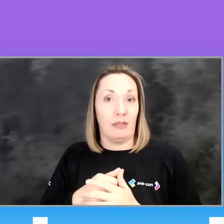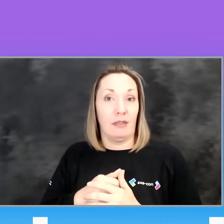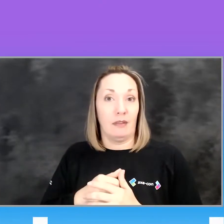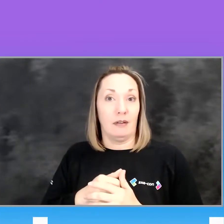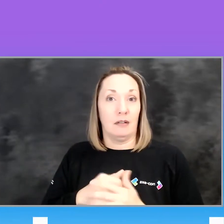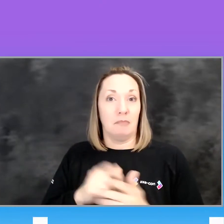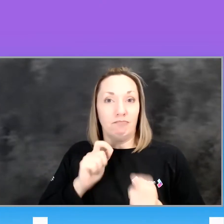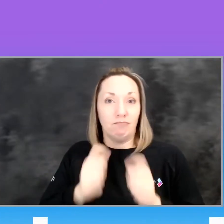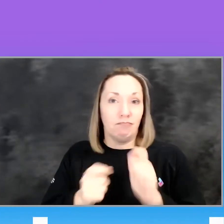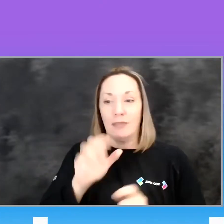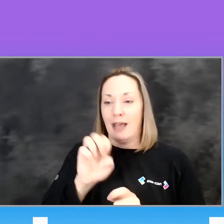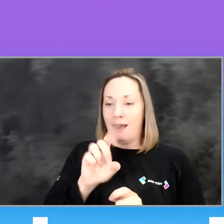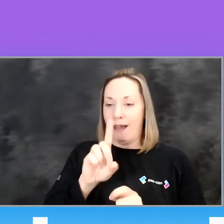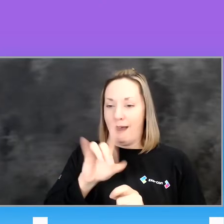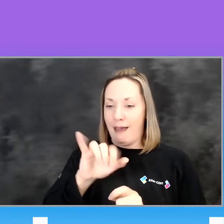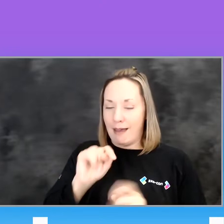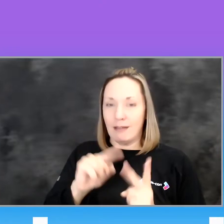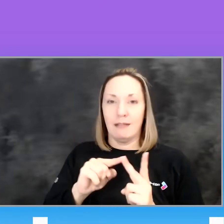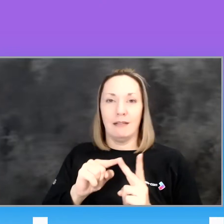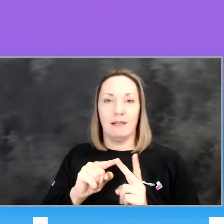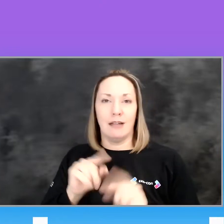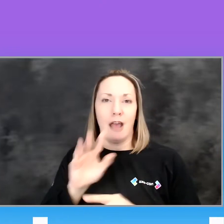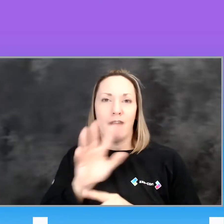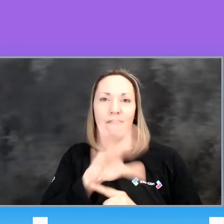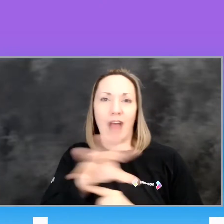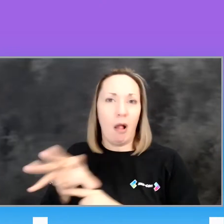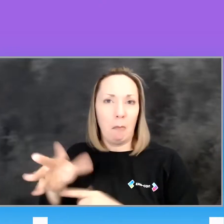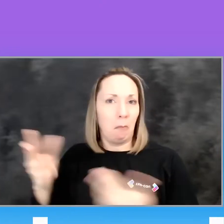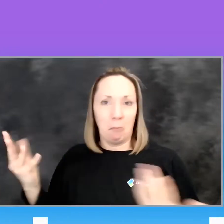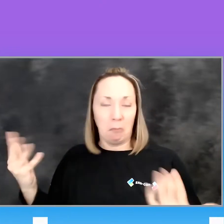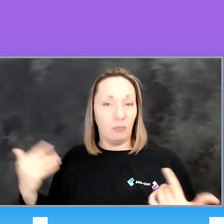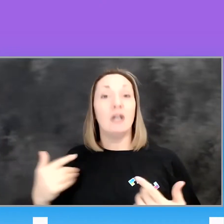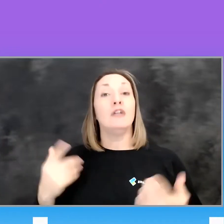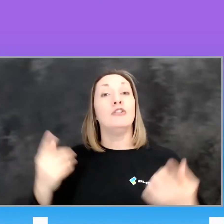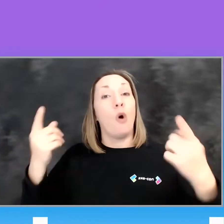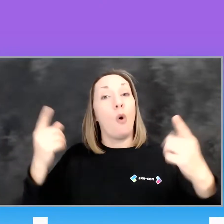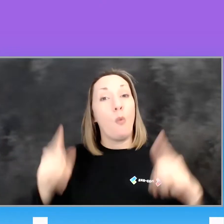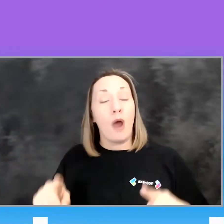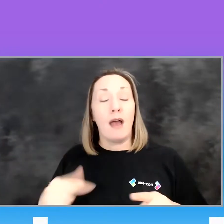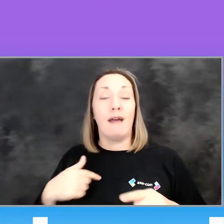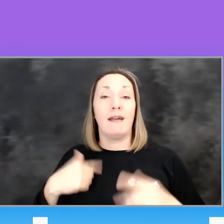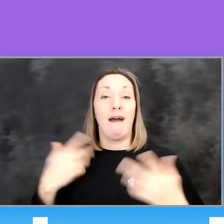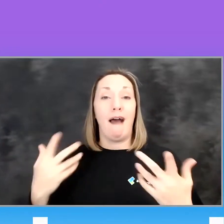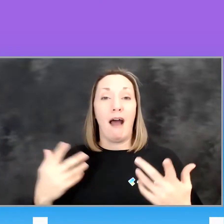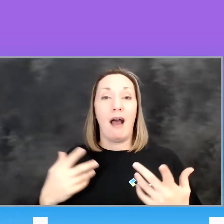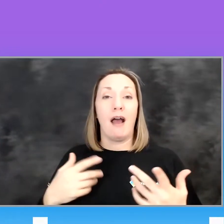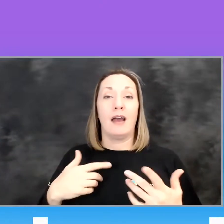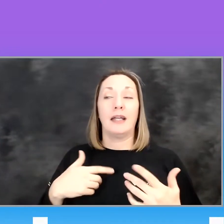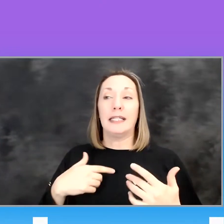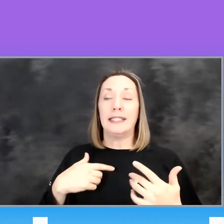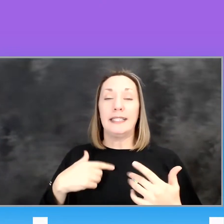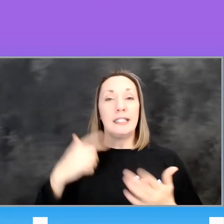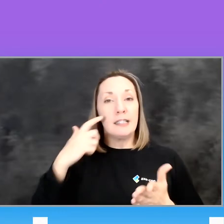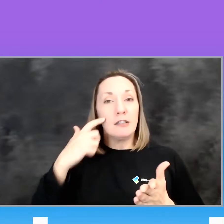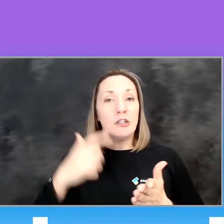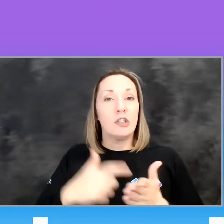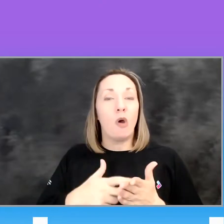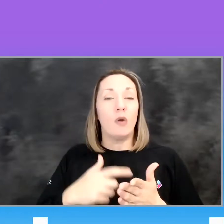and creation of film. And so